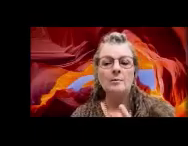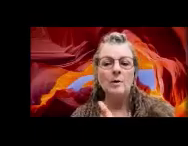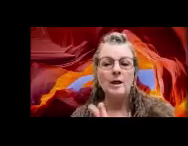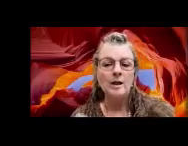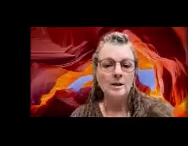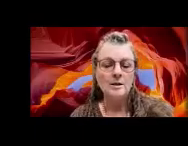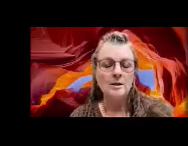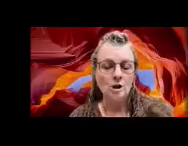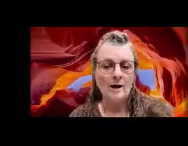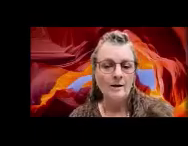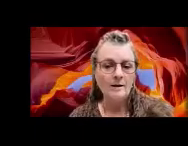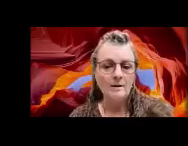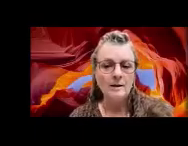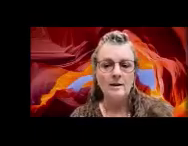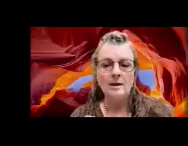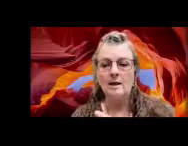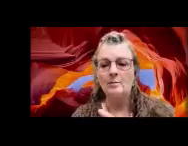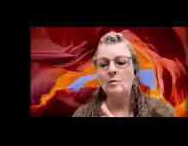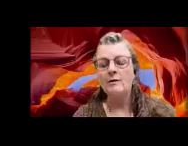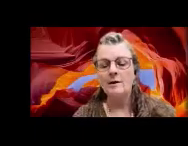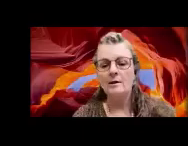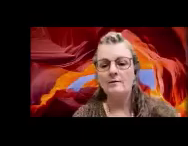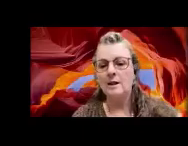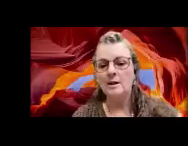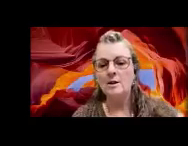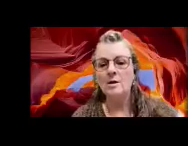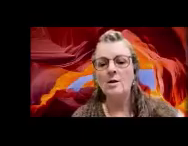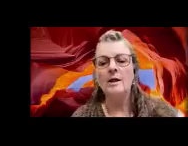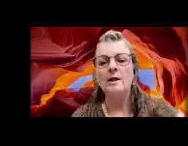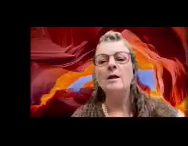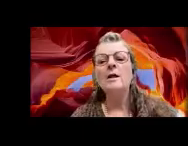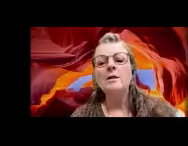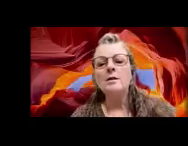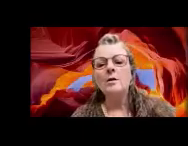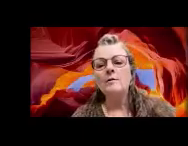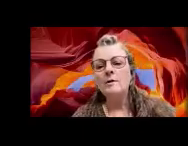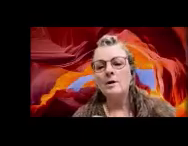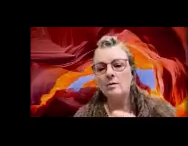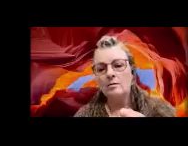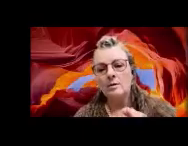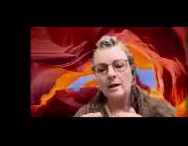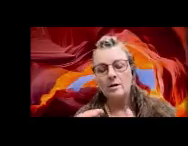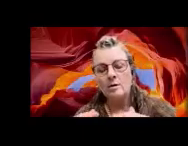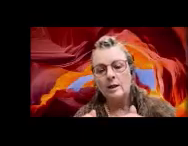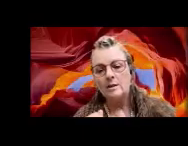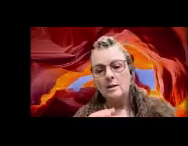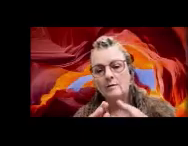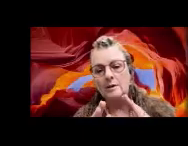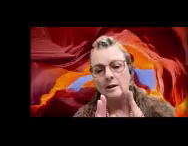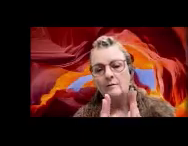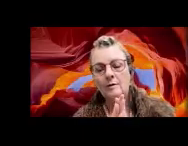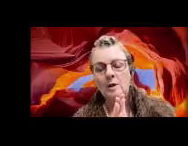named one of the kids, Jack, and they named one of the vignettes, Chloe. So even though, like Chloe is obviously a female